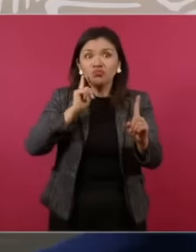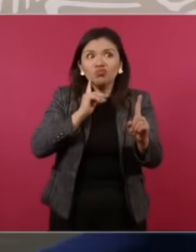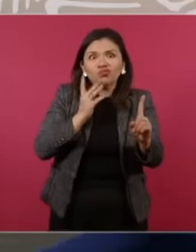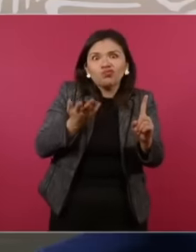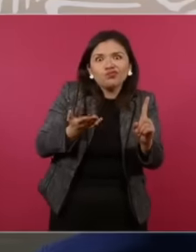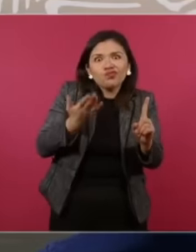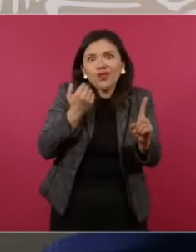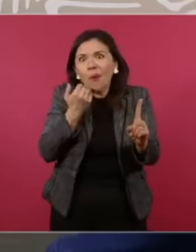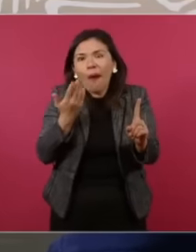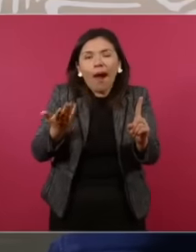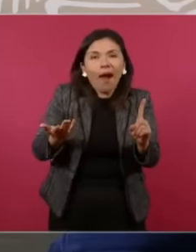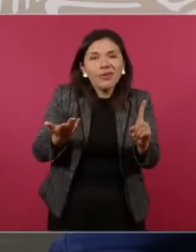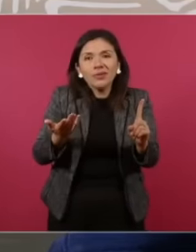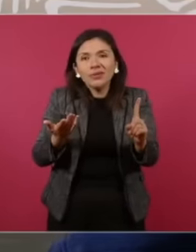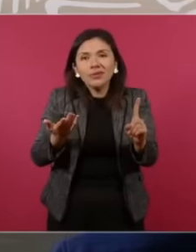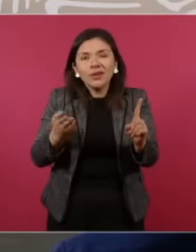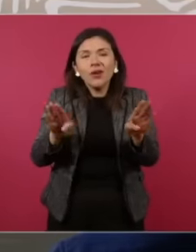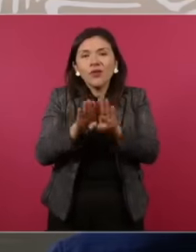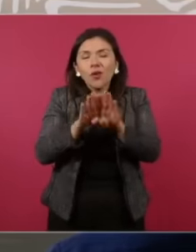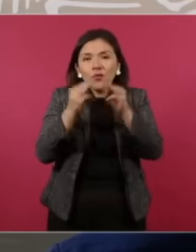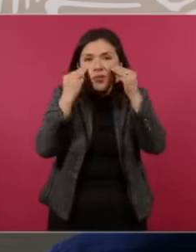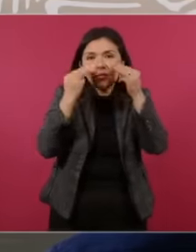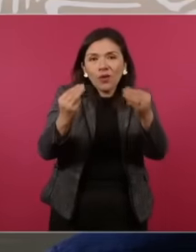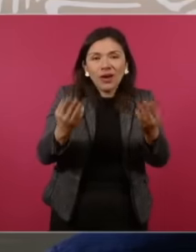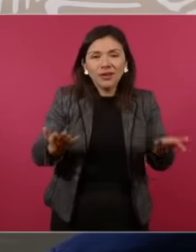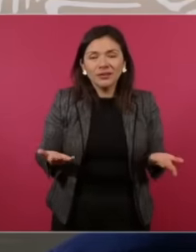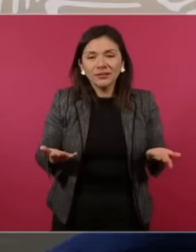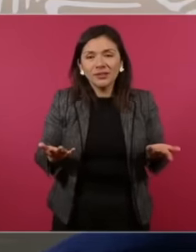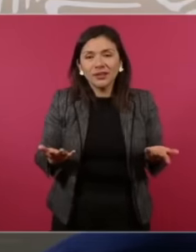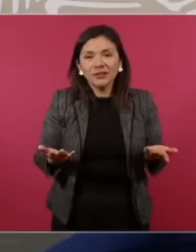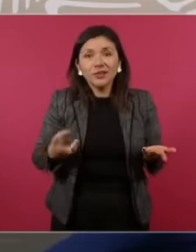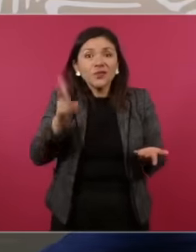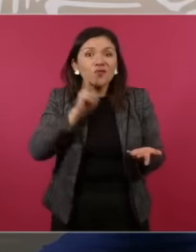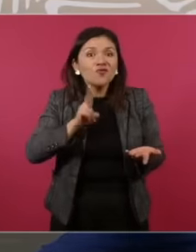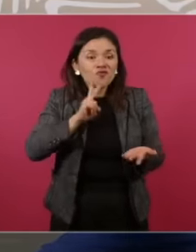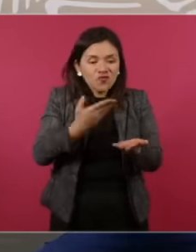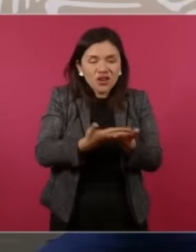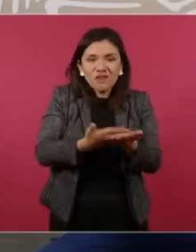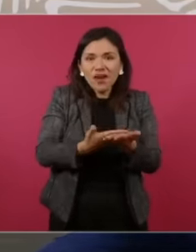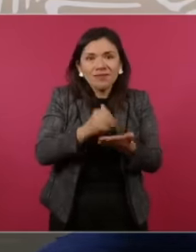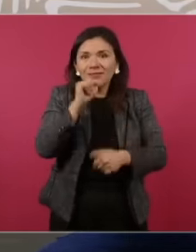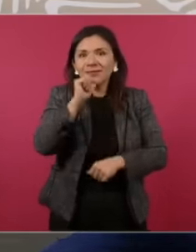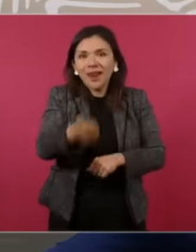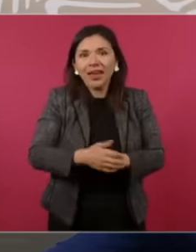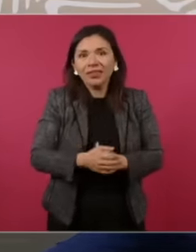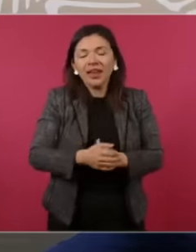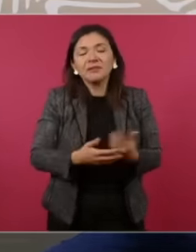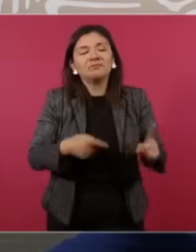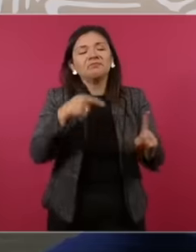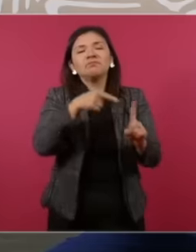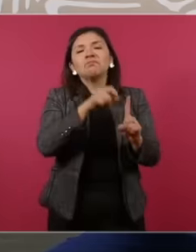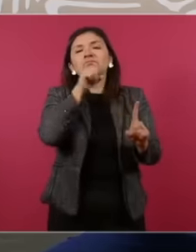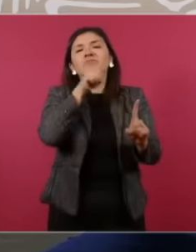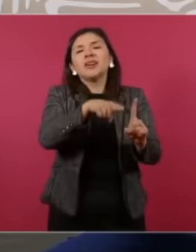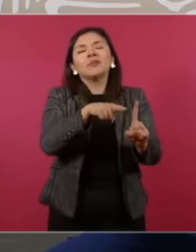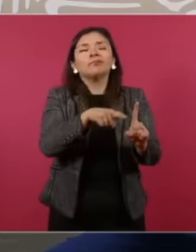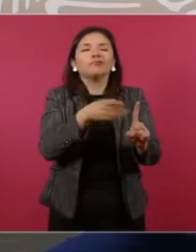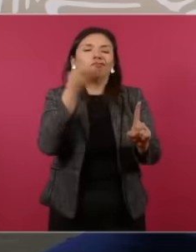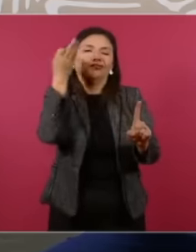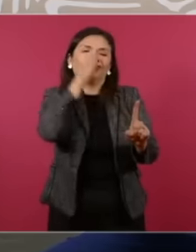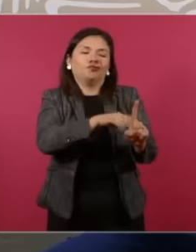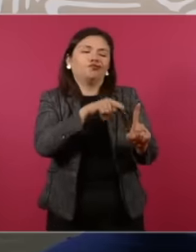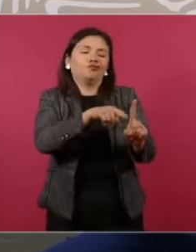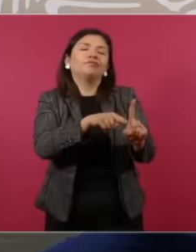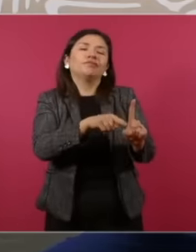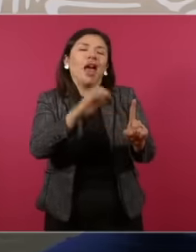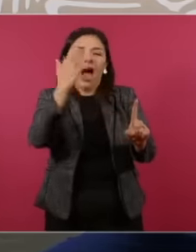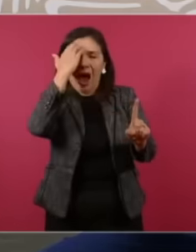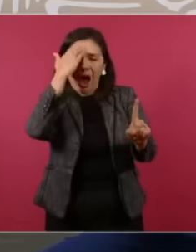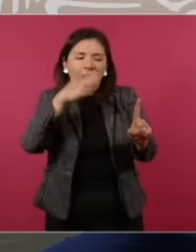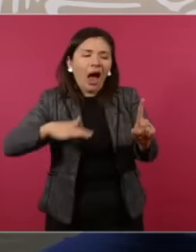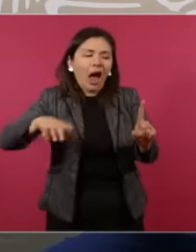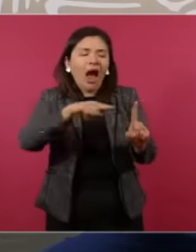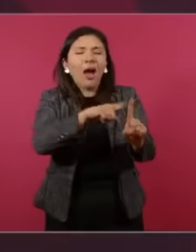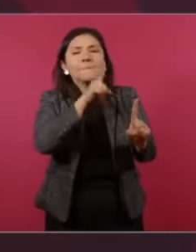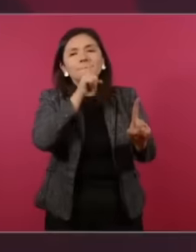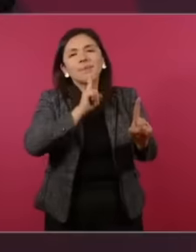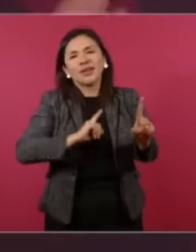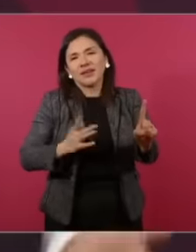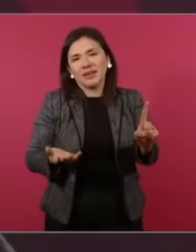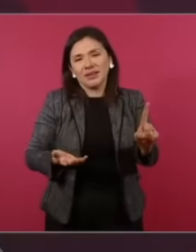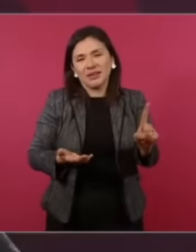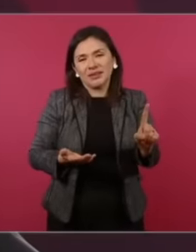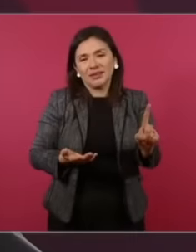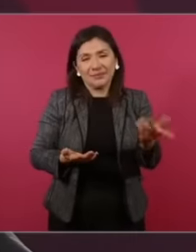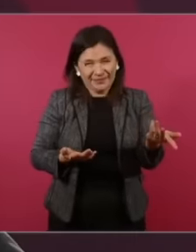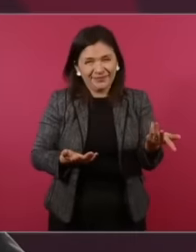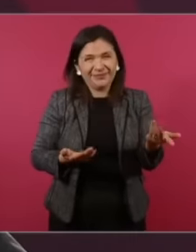have tests and Mrs. Anabel is left as a slanderer Well, that is, what ellaone